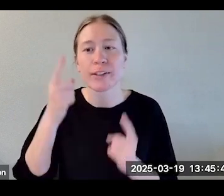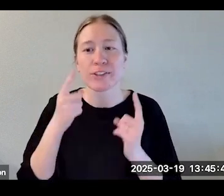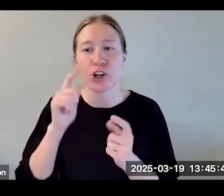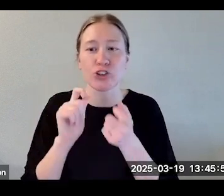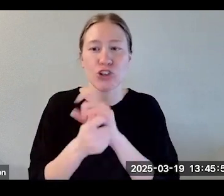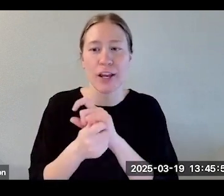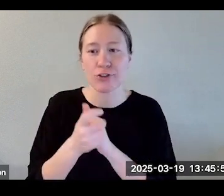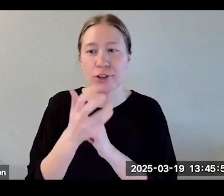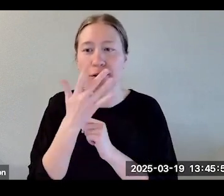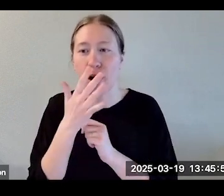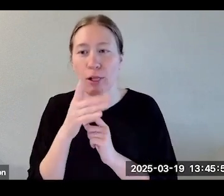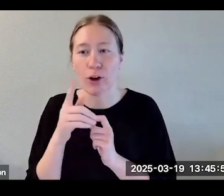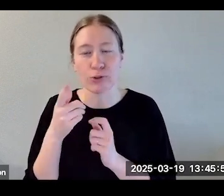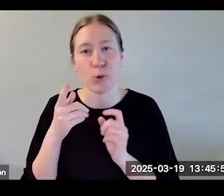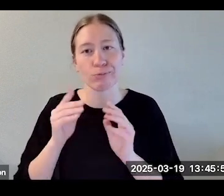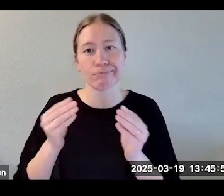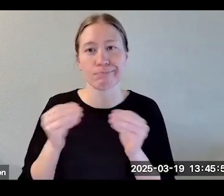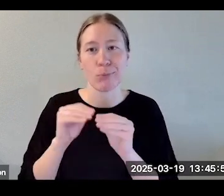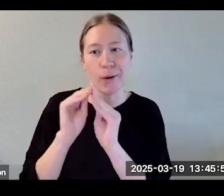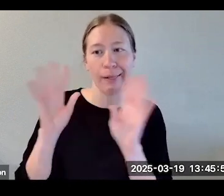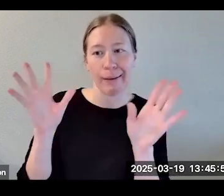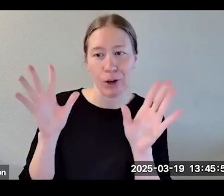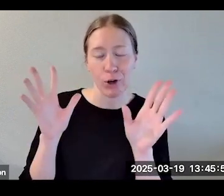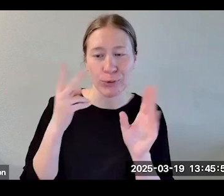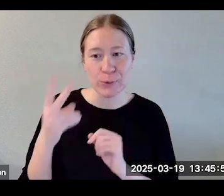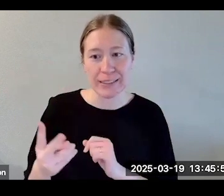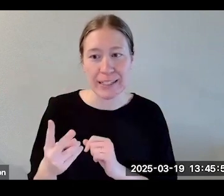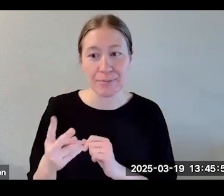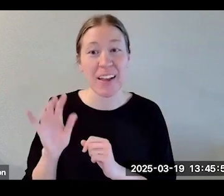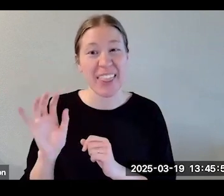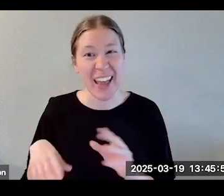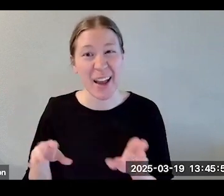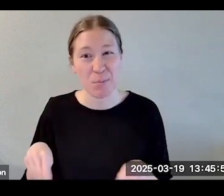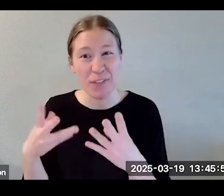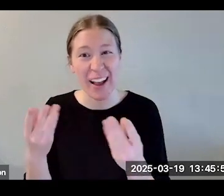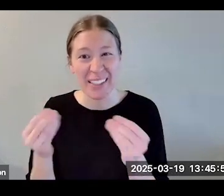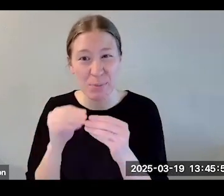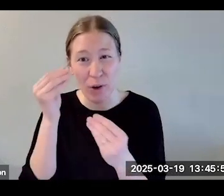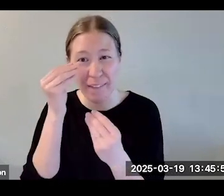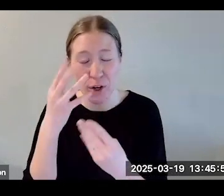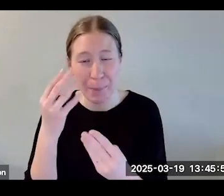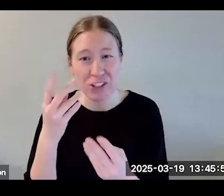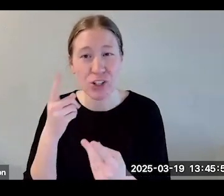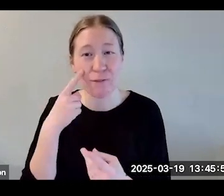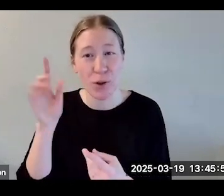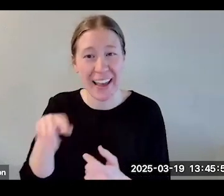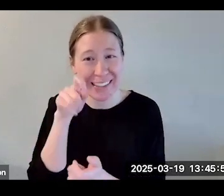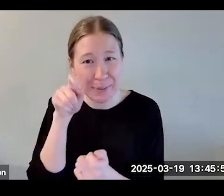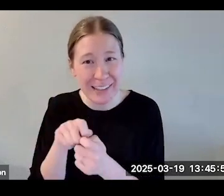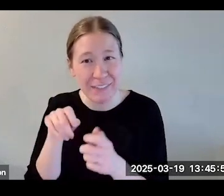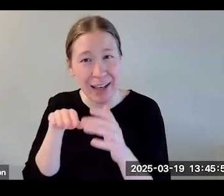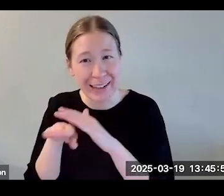And this just goes into more detail about this particular accessibility issue. Because I feel pretty comfortable